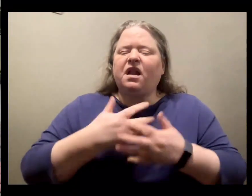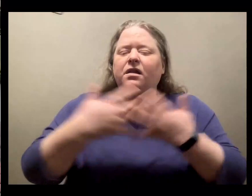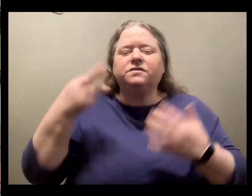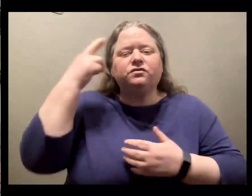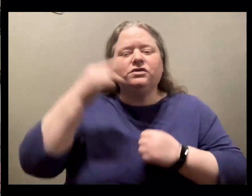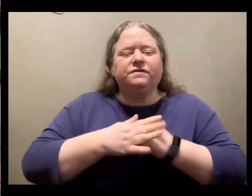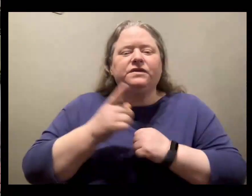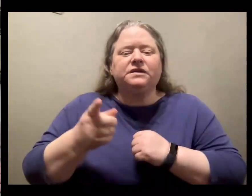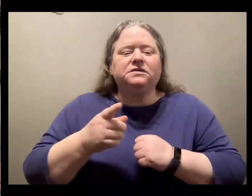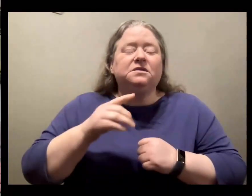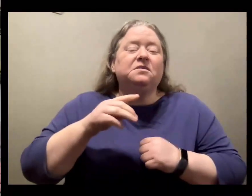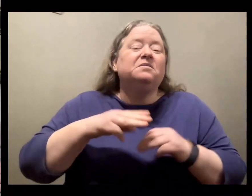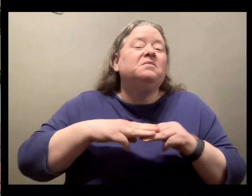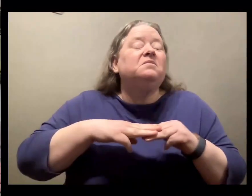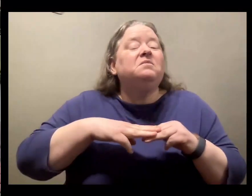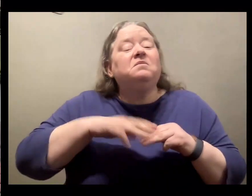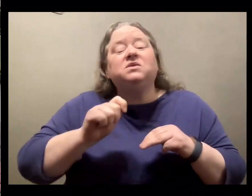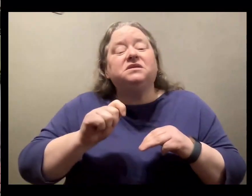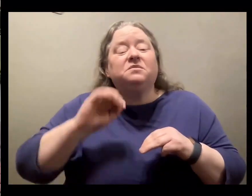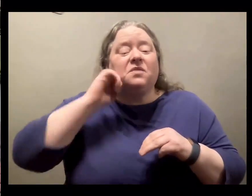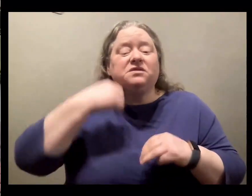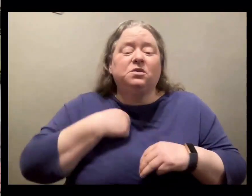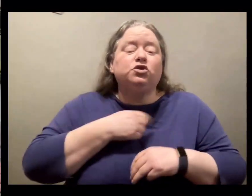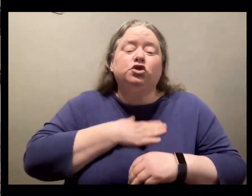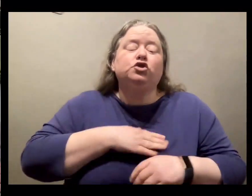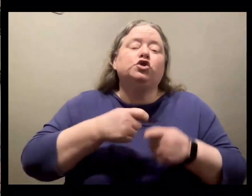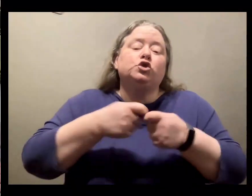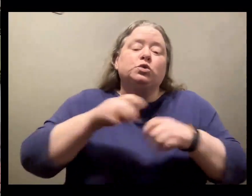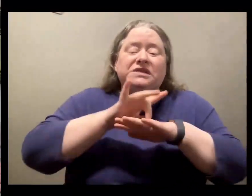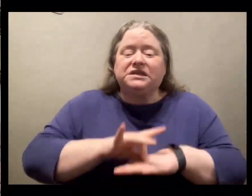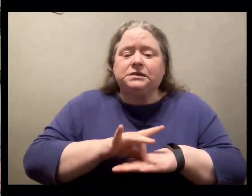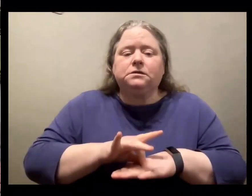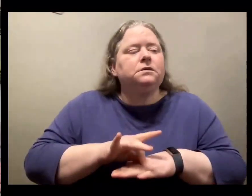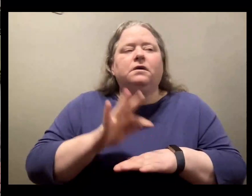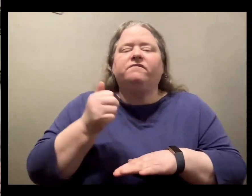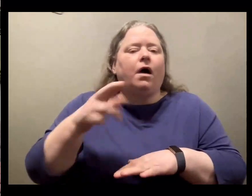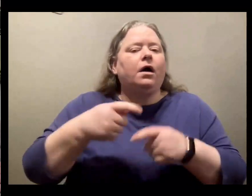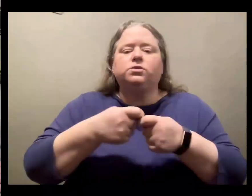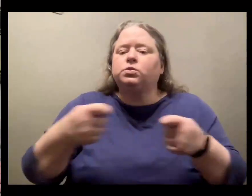There's been lots of reasons for that - mainly because I was just too sick, far too sick.